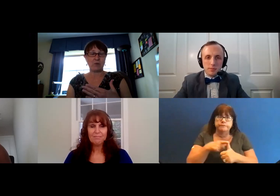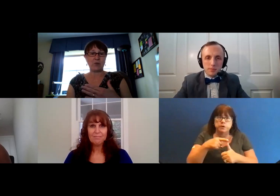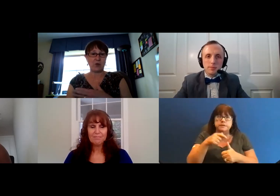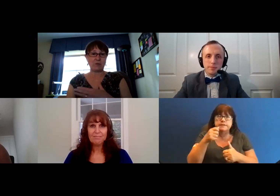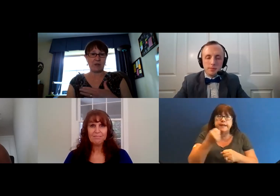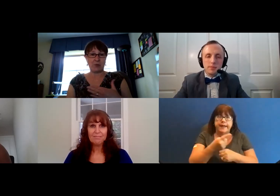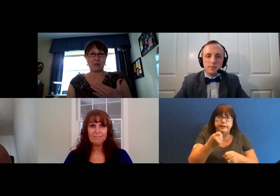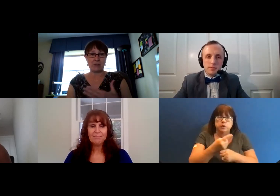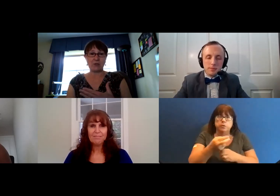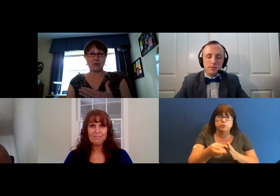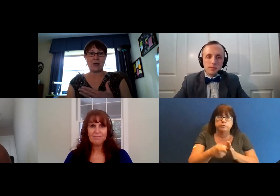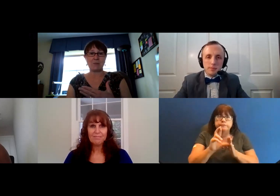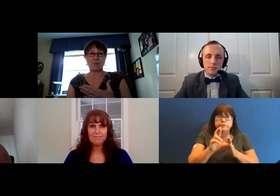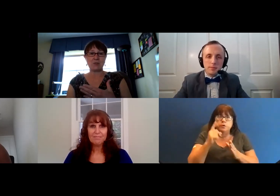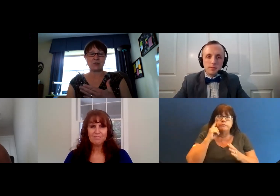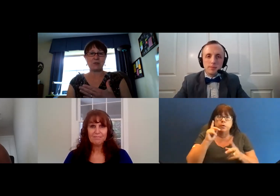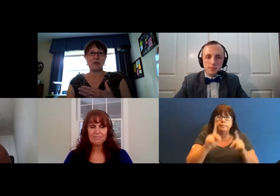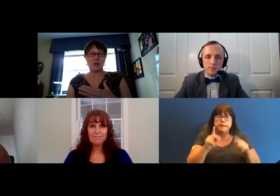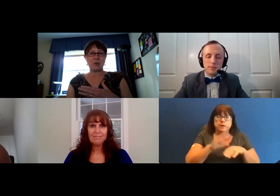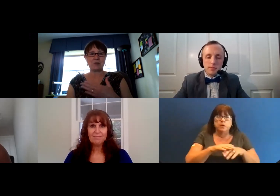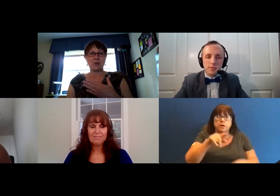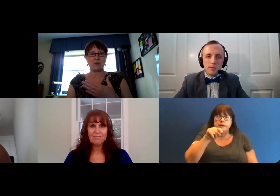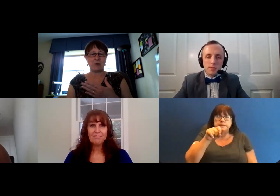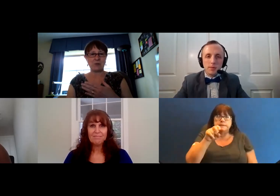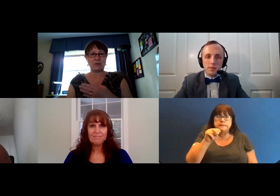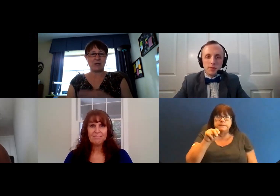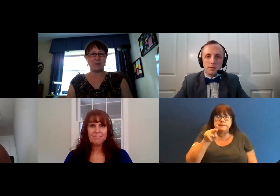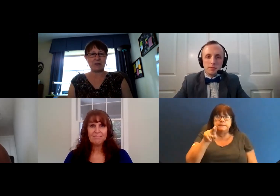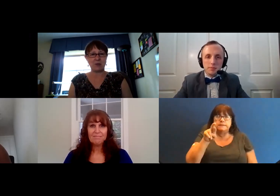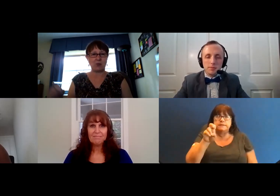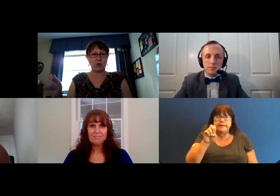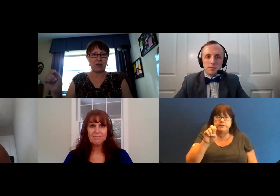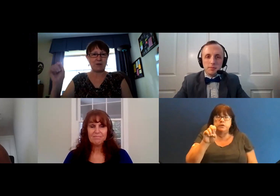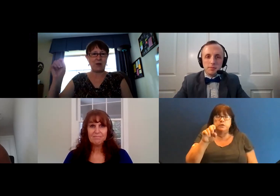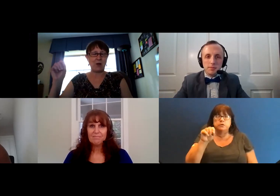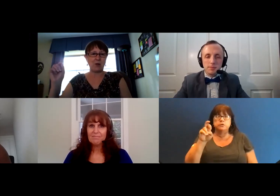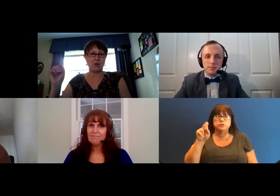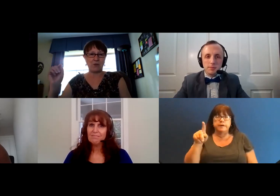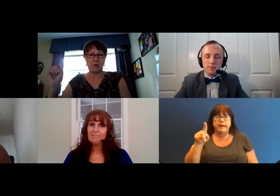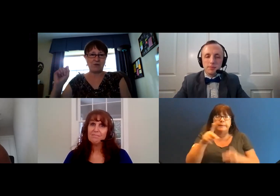for those people on a tenure track position, but sort of just keeping a little written log of